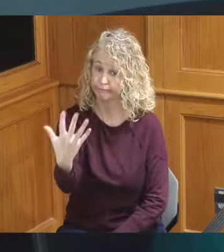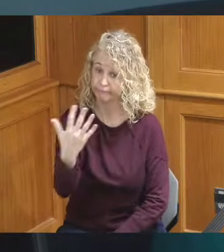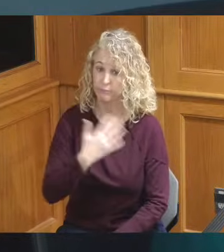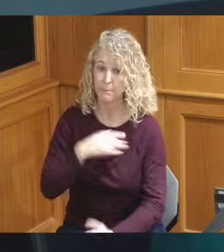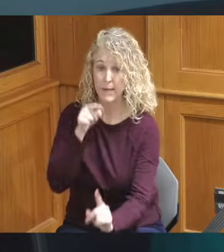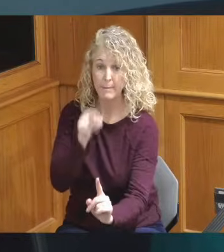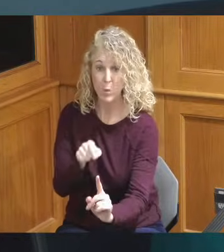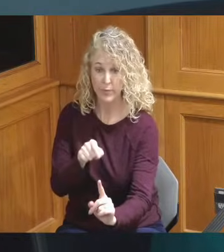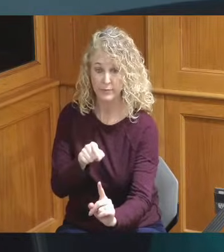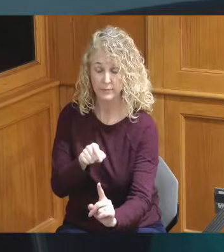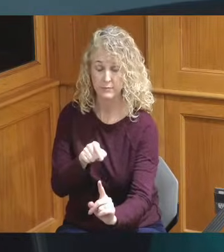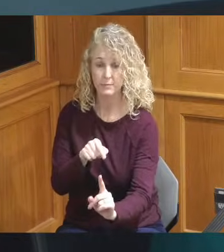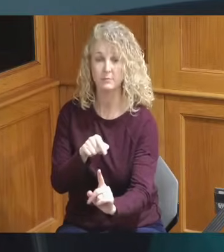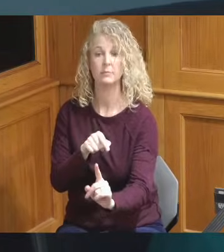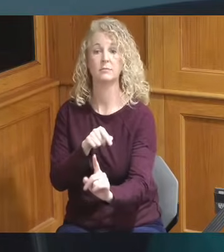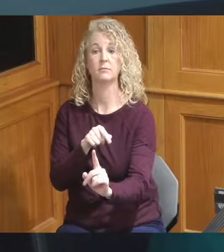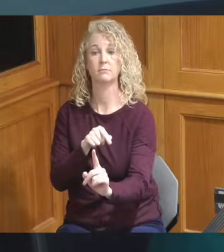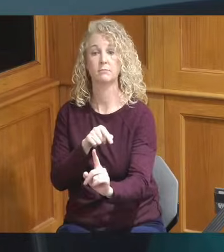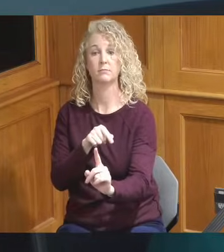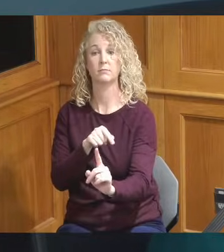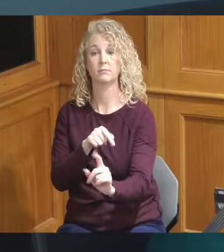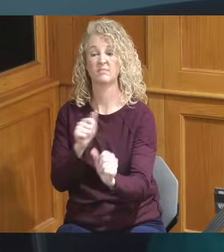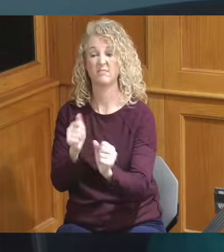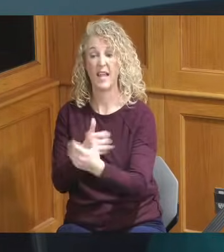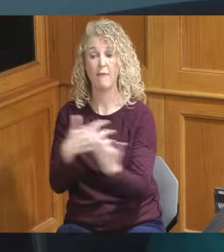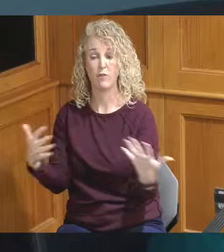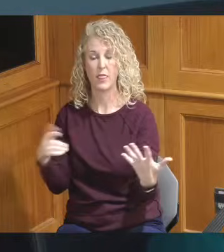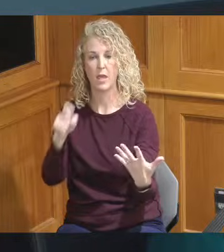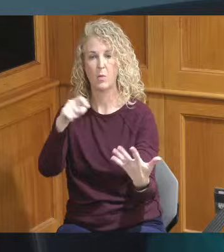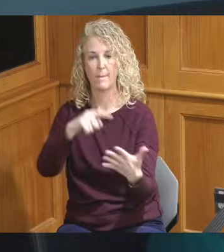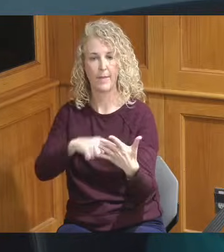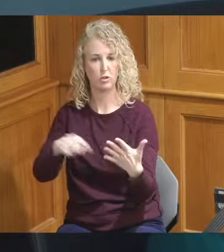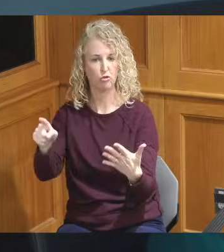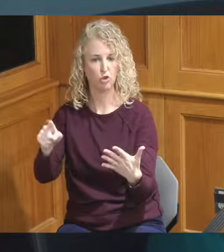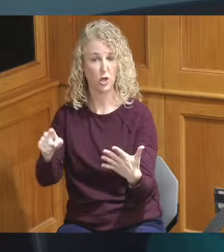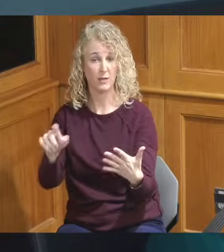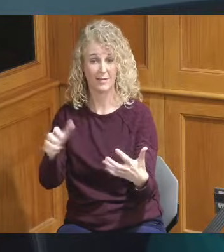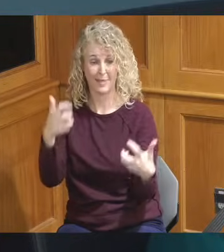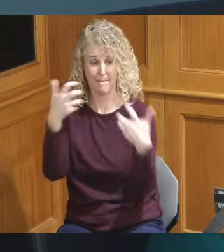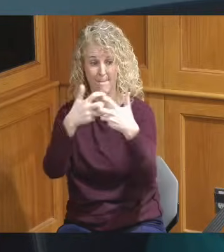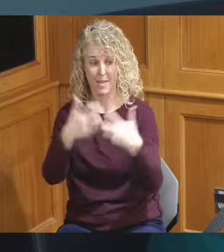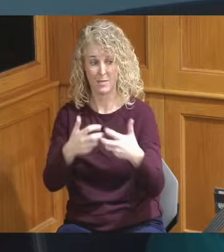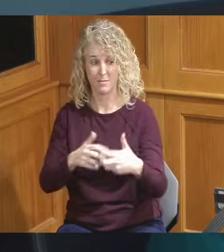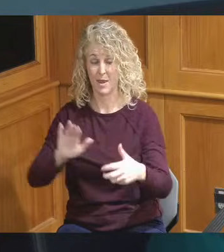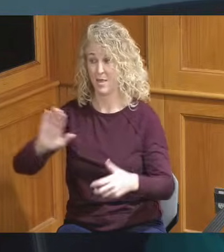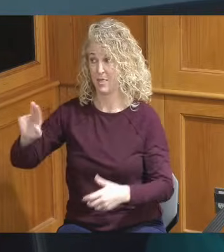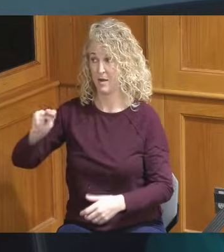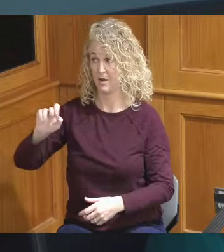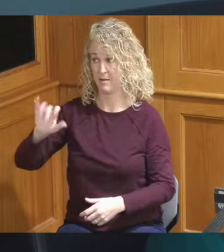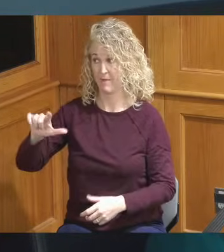we look at scale everything is there everything in compliance with the NFL so they don't start making